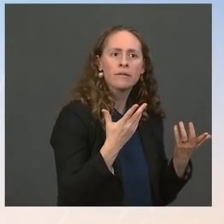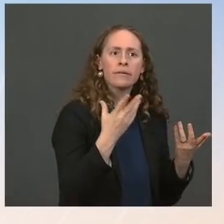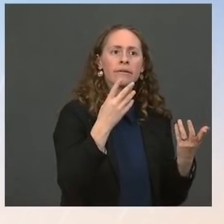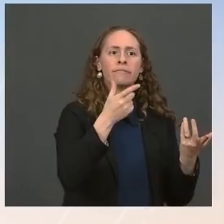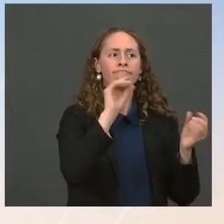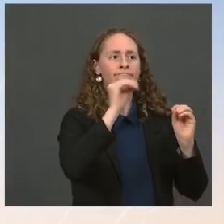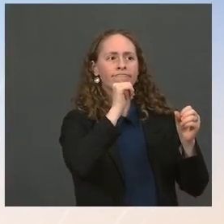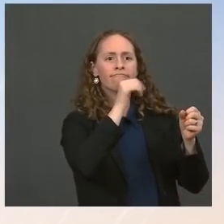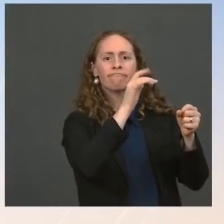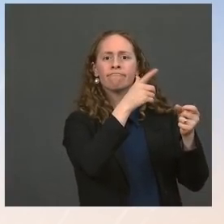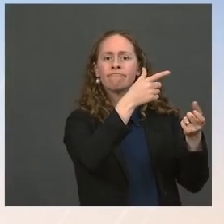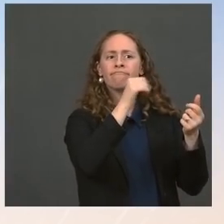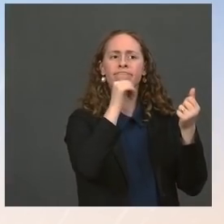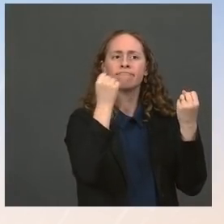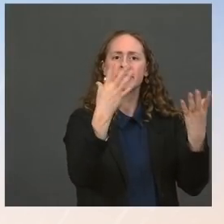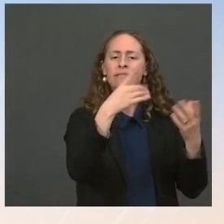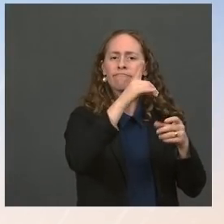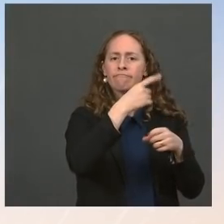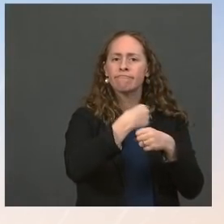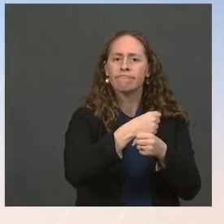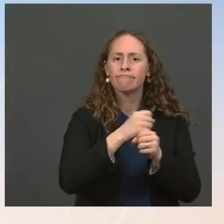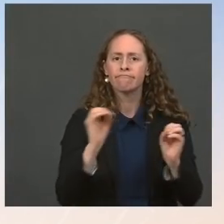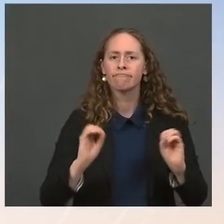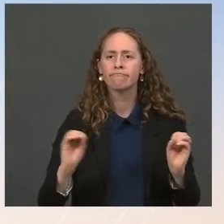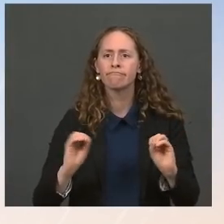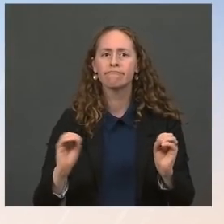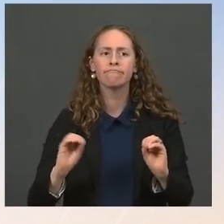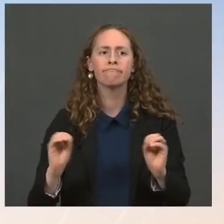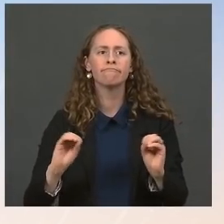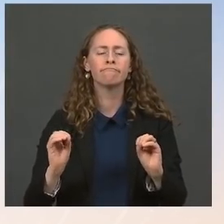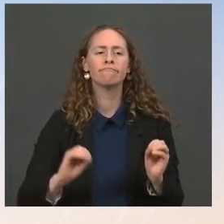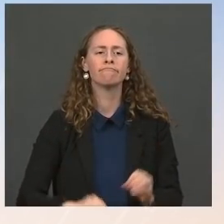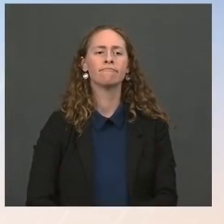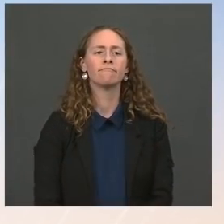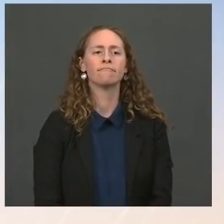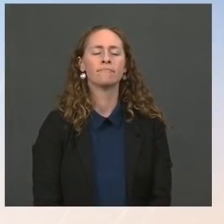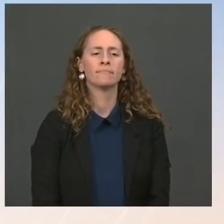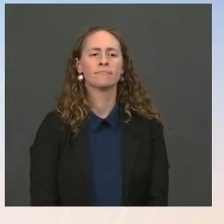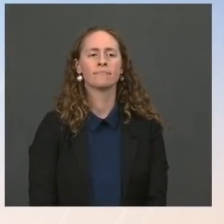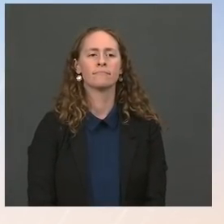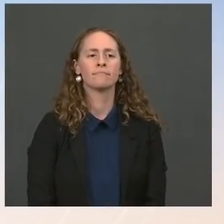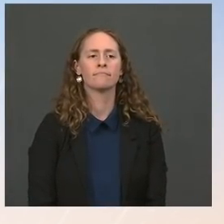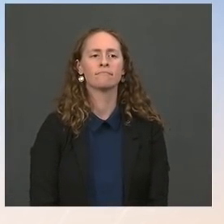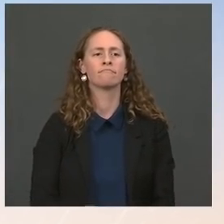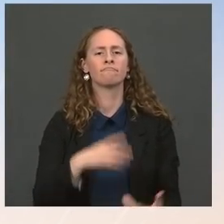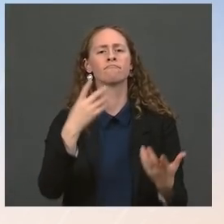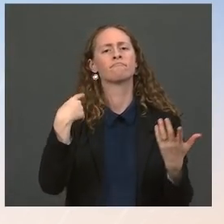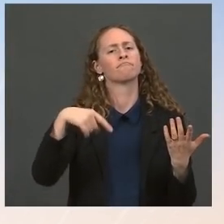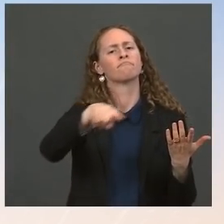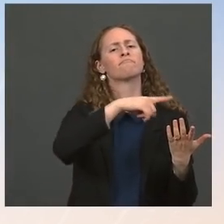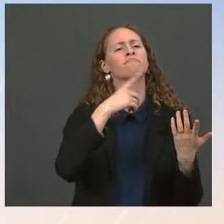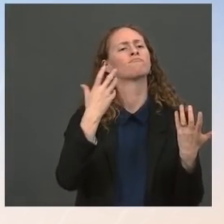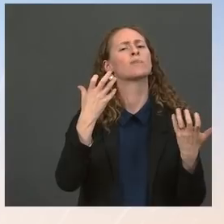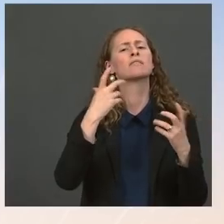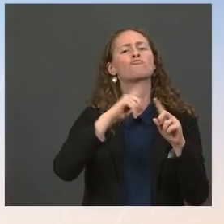even of a range of supplies the American people are looking for -- that as it's turning back on and as demand has increased as it did,